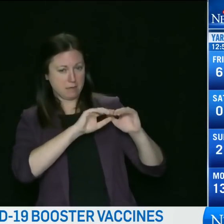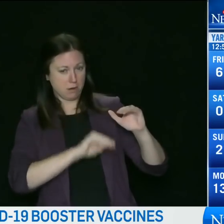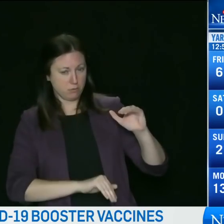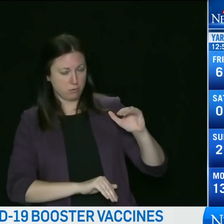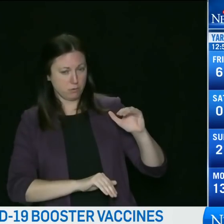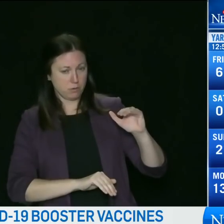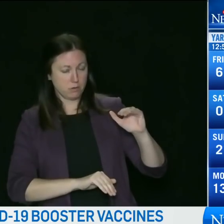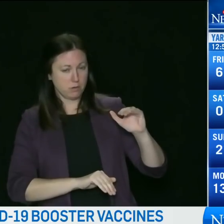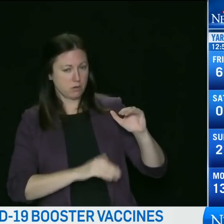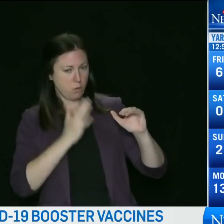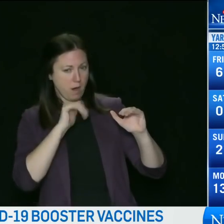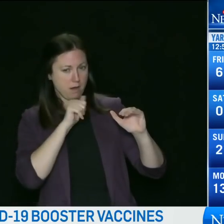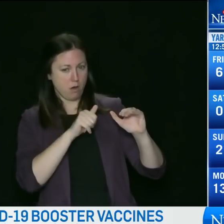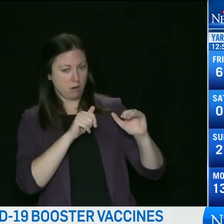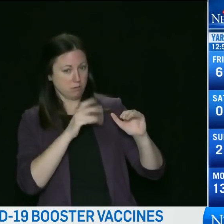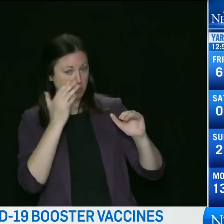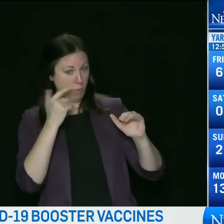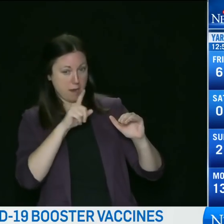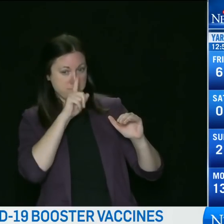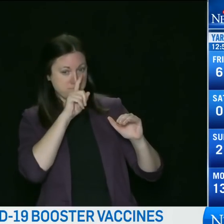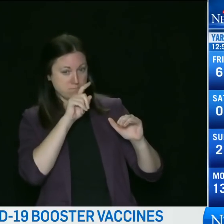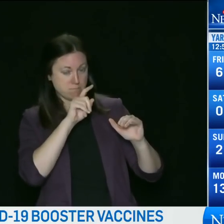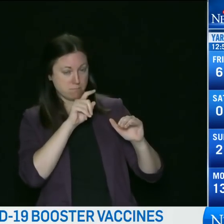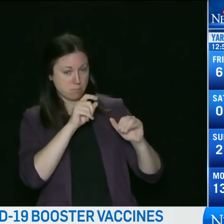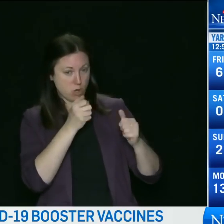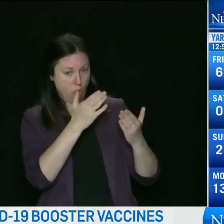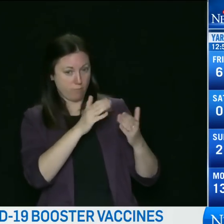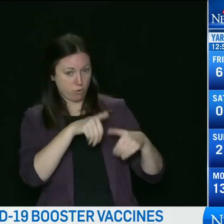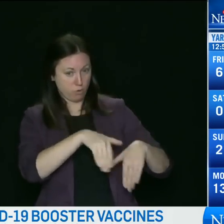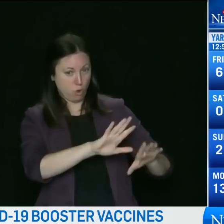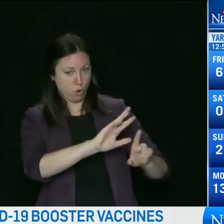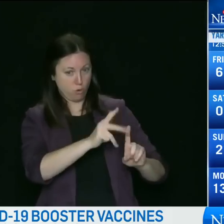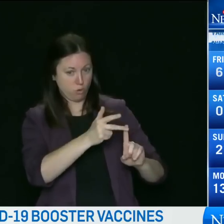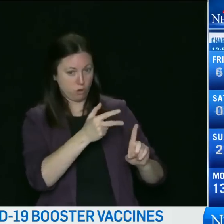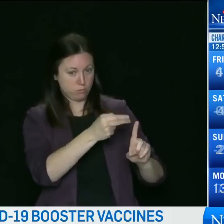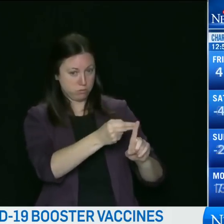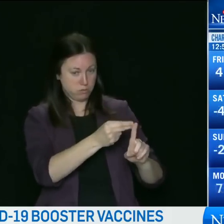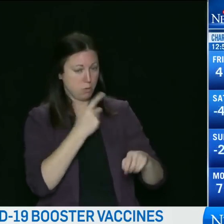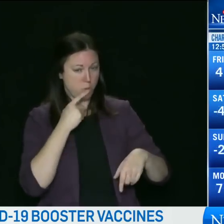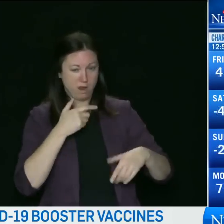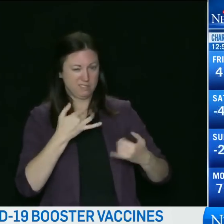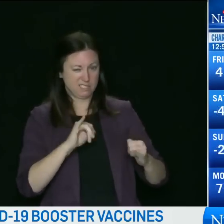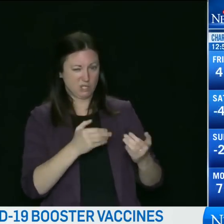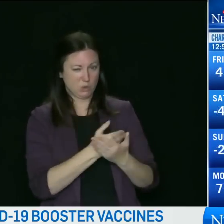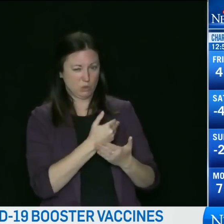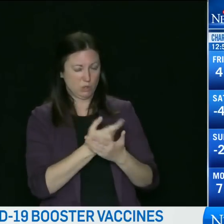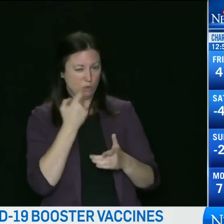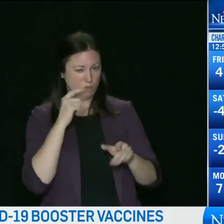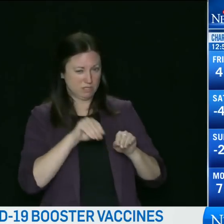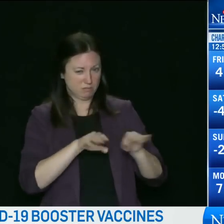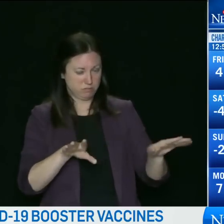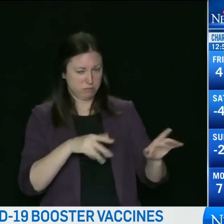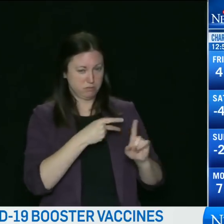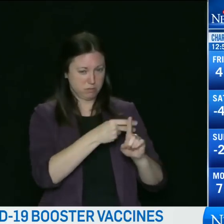THERE A MEDICAL REASON THAT YOU'RE NOT, YOU KNOW, INCLUDING